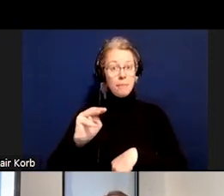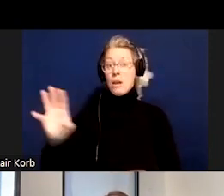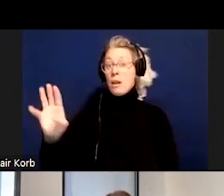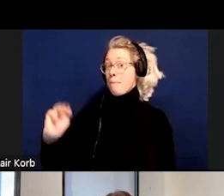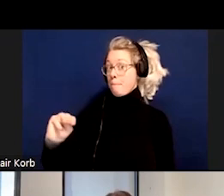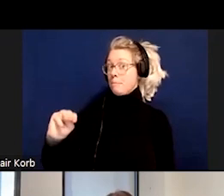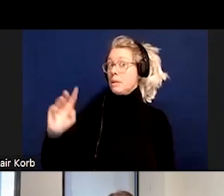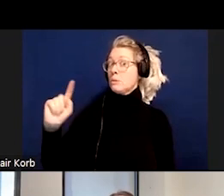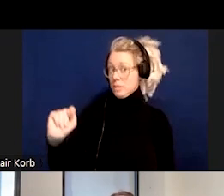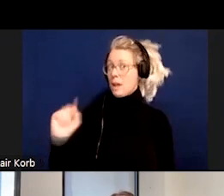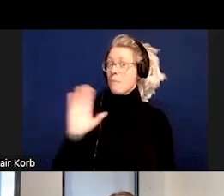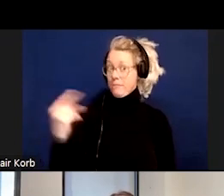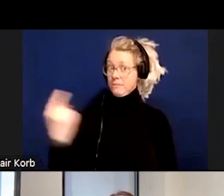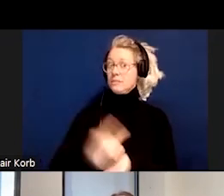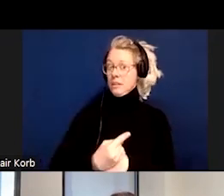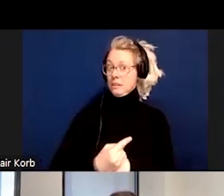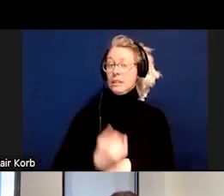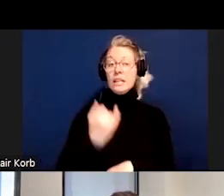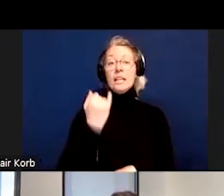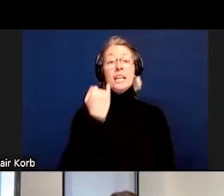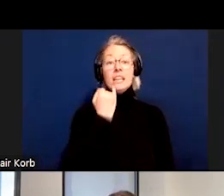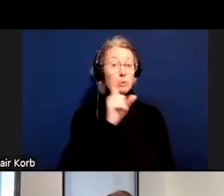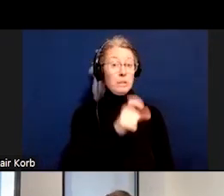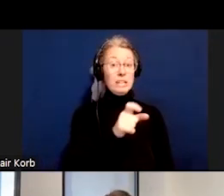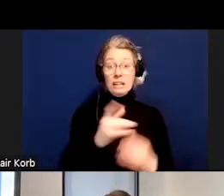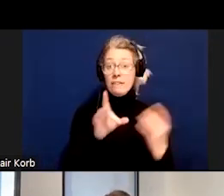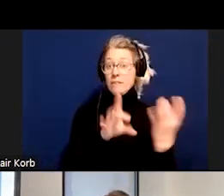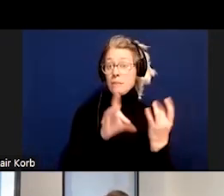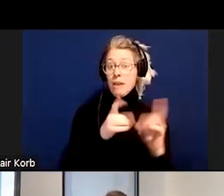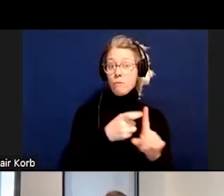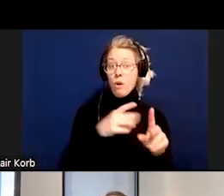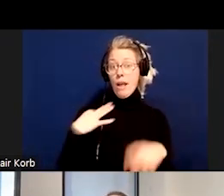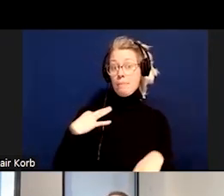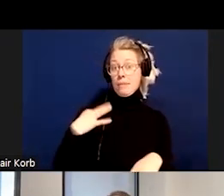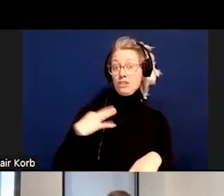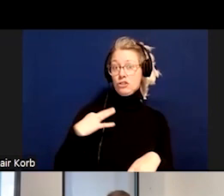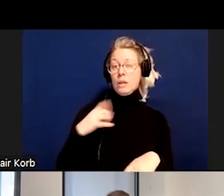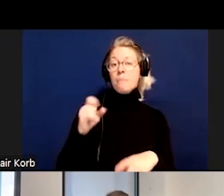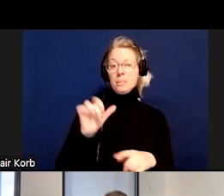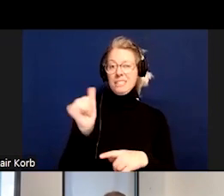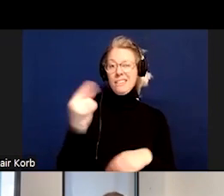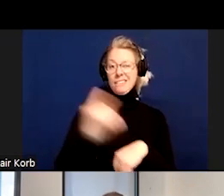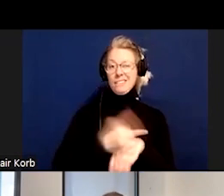requests for specific application feedback no later than 10 days prior to the deadline